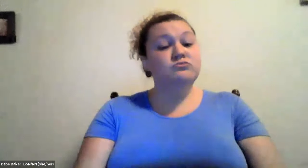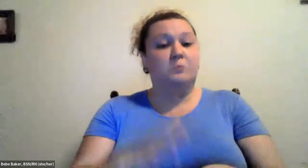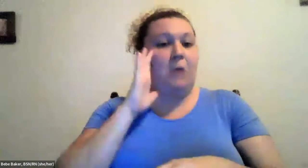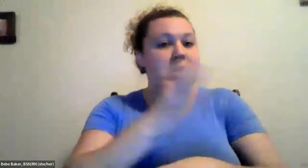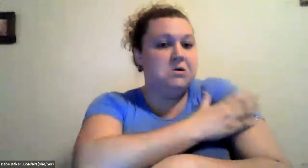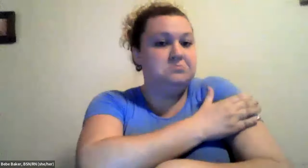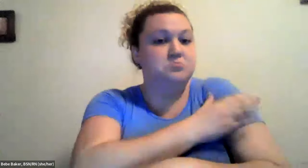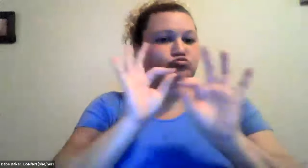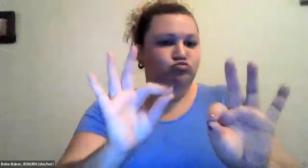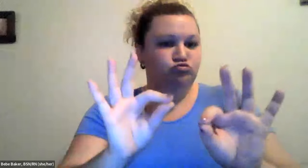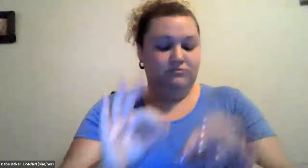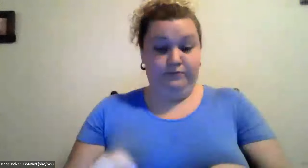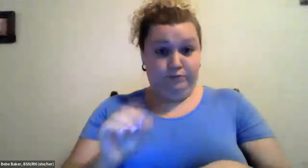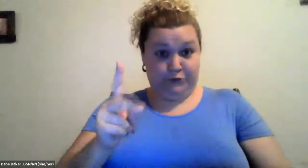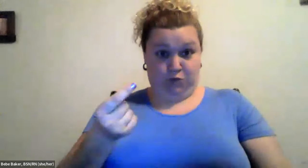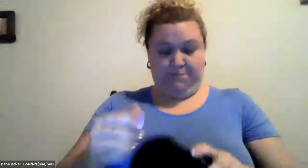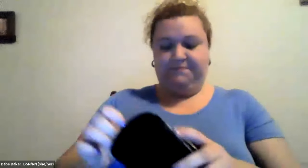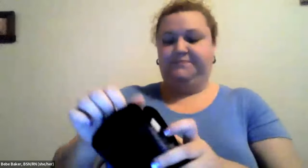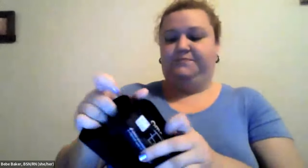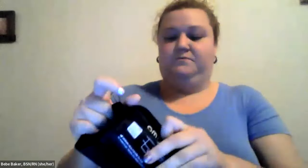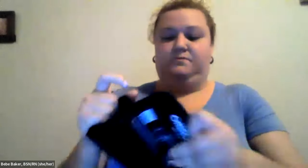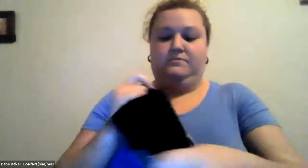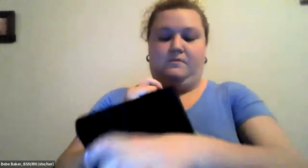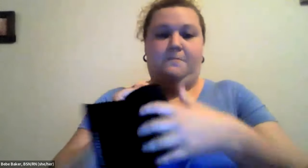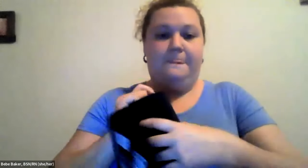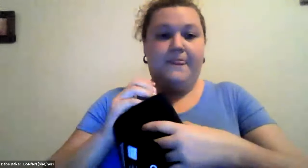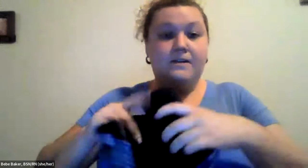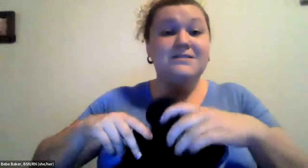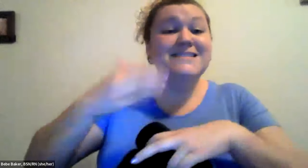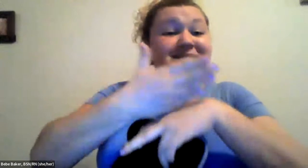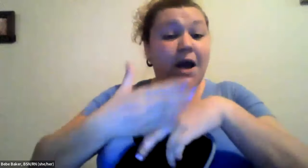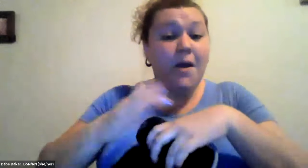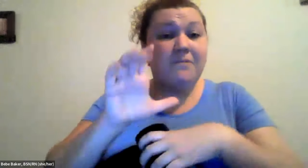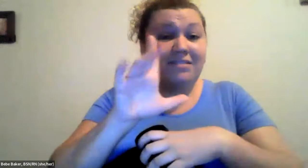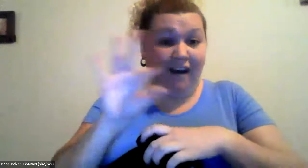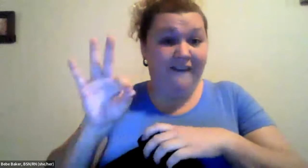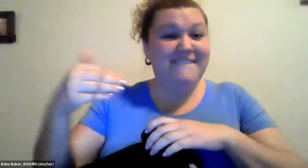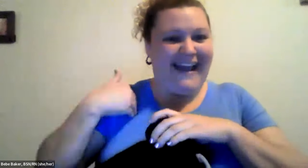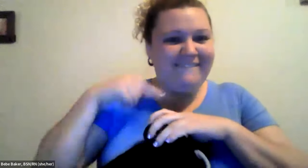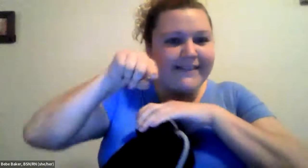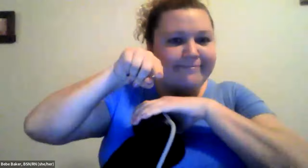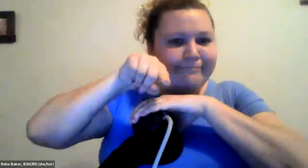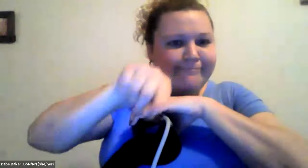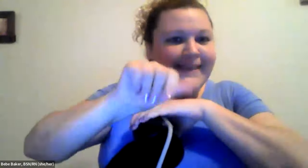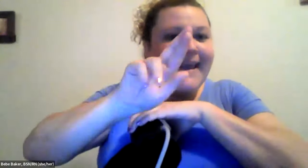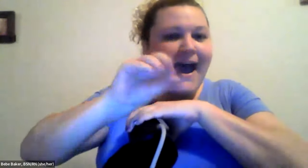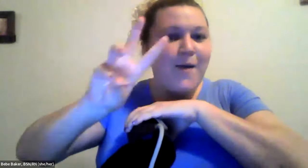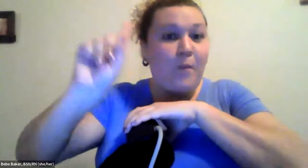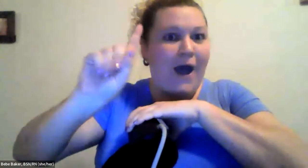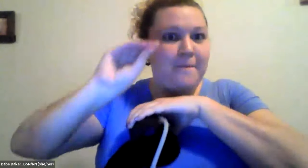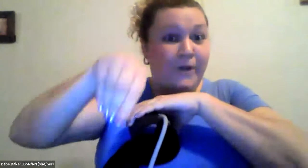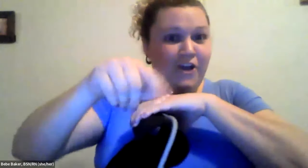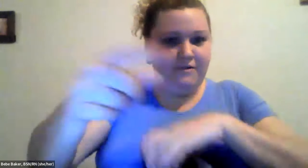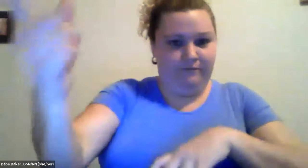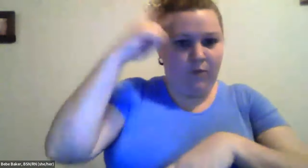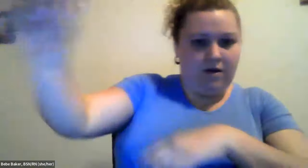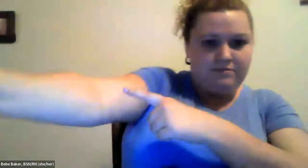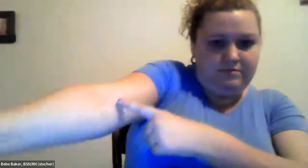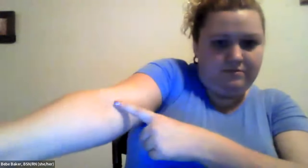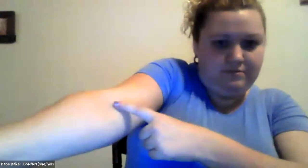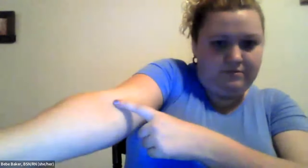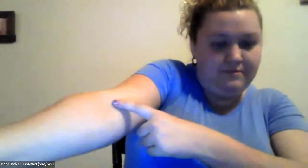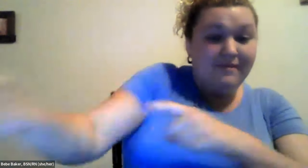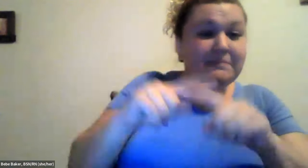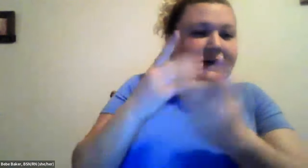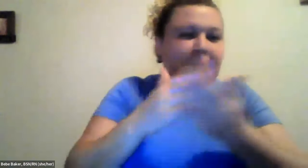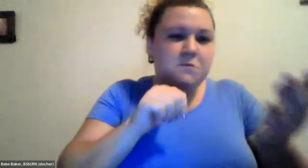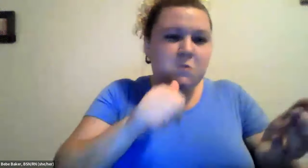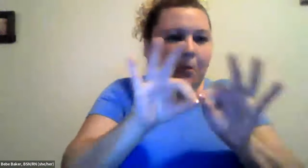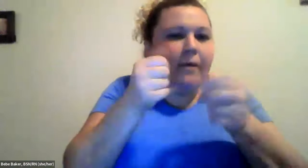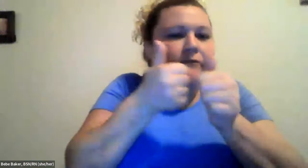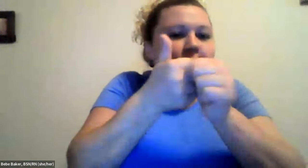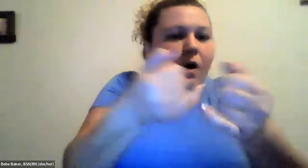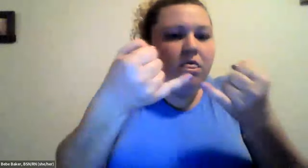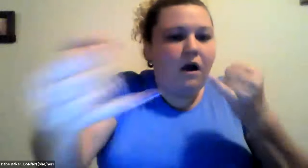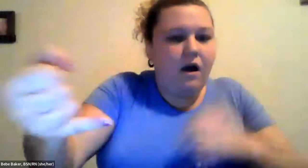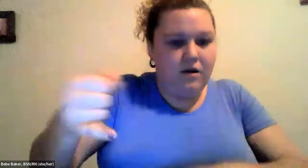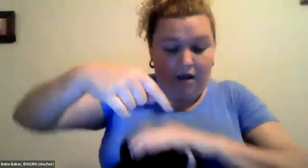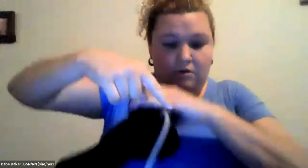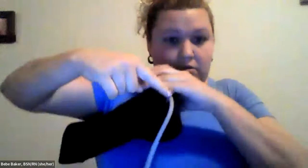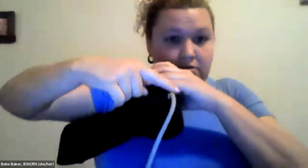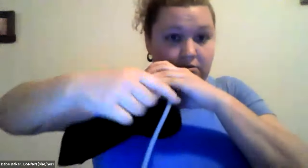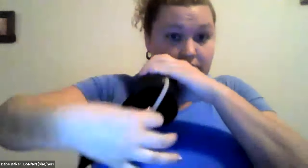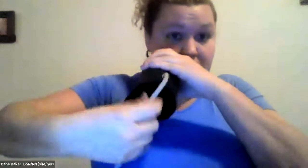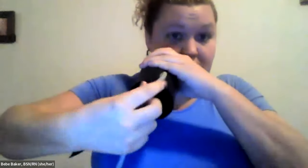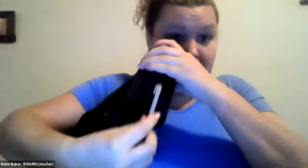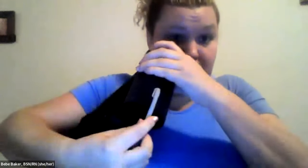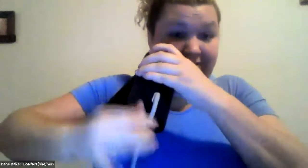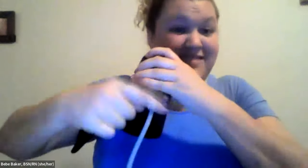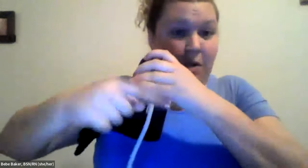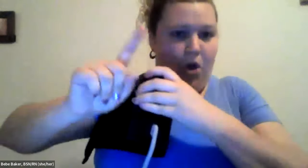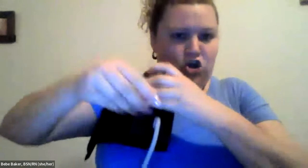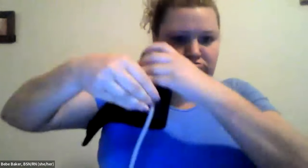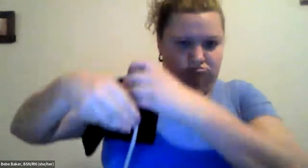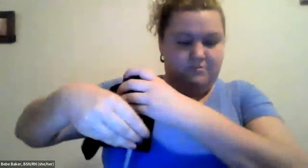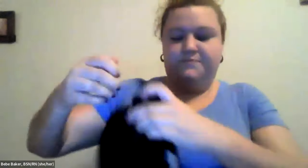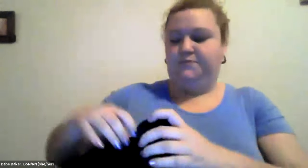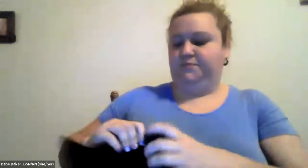Cristine Saunders: So you want to be calm and relaxed and then you'll get a good book good blood pressure, reading, so what you do so, some cuffs have an arrow as to so you know where to put it, but some don't so you have to follow this line for this lead.